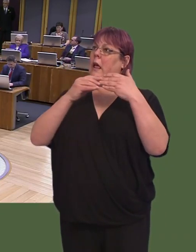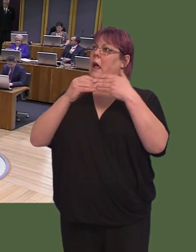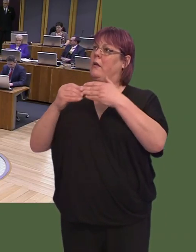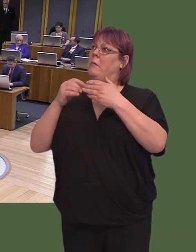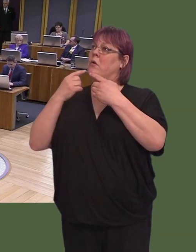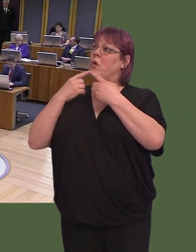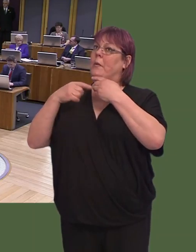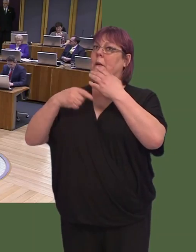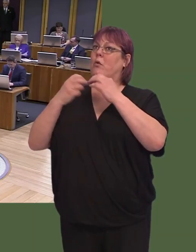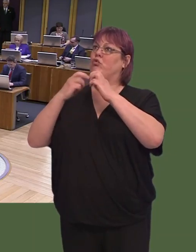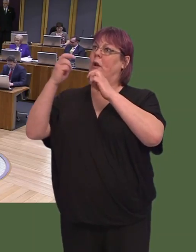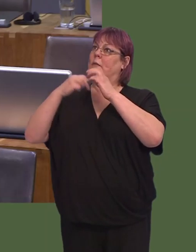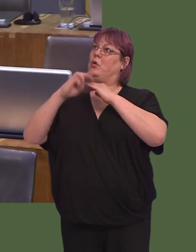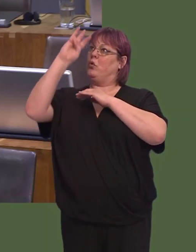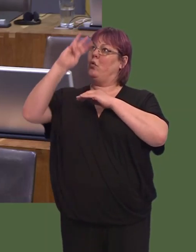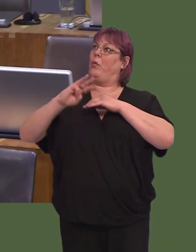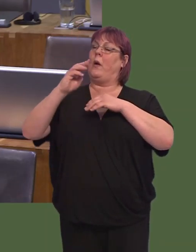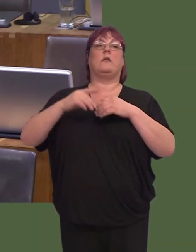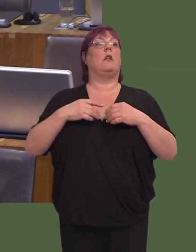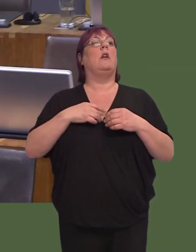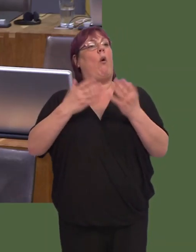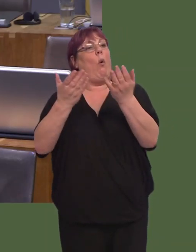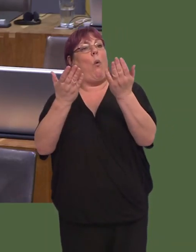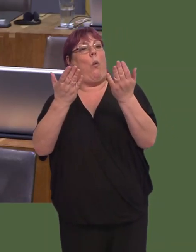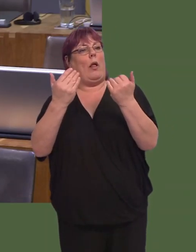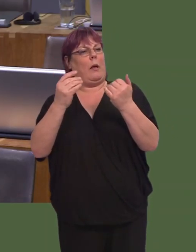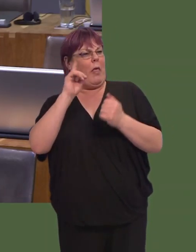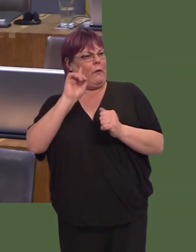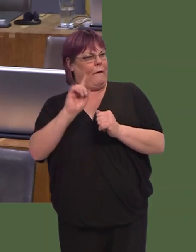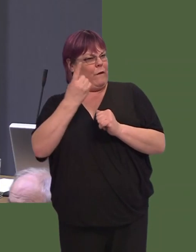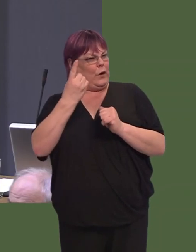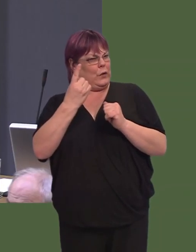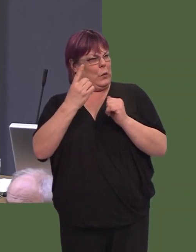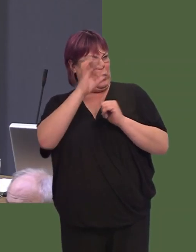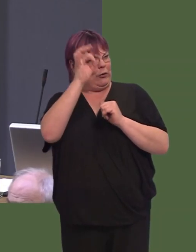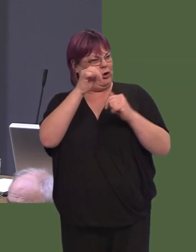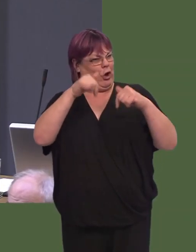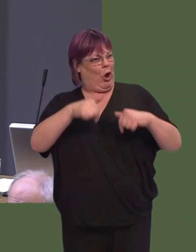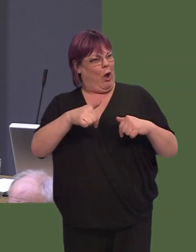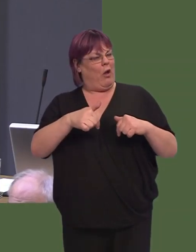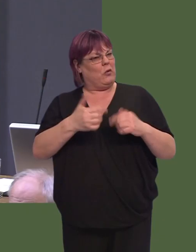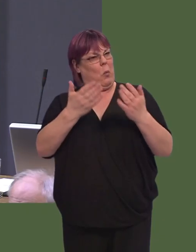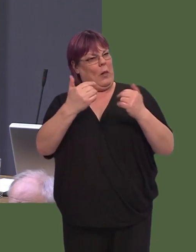OAQ51792 Julie James AM: Welcome to the Chamber. I think that's your first question, so I'm delighted to be the one answering it.